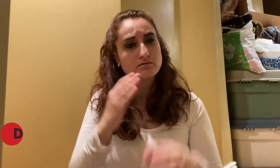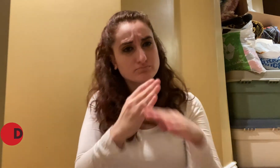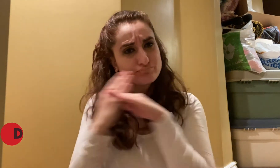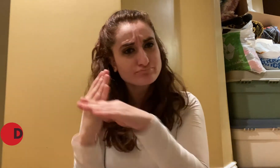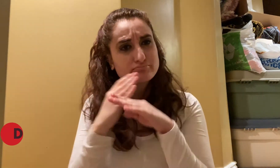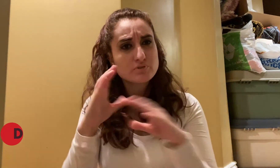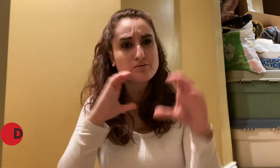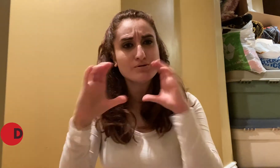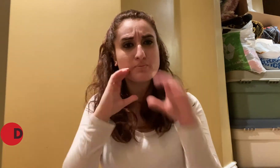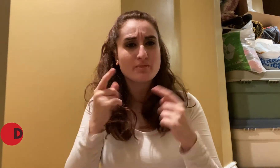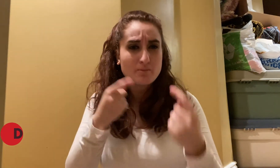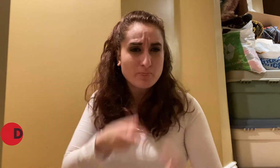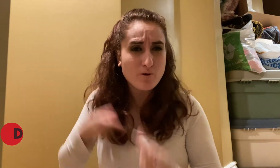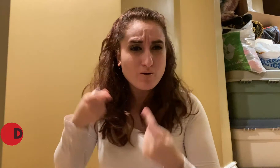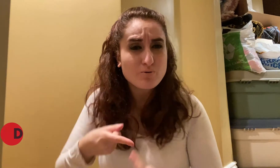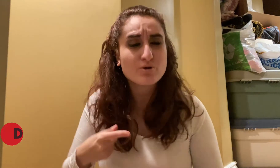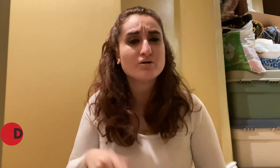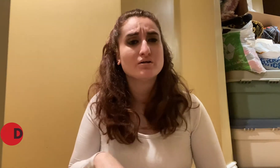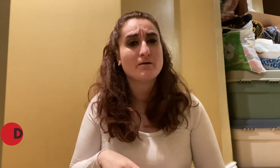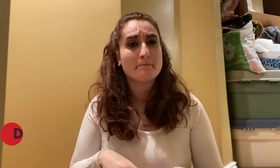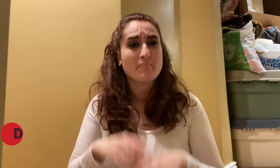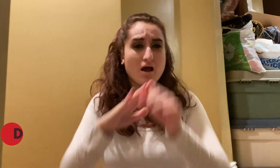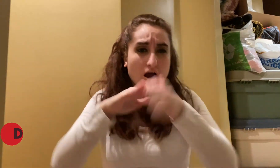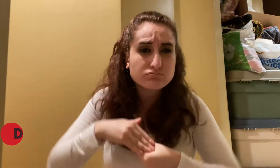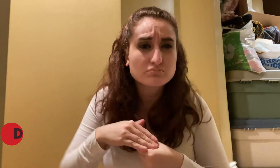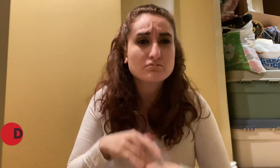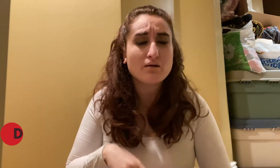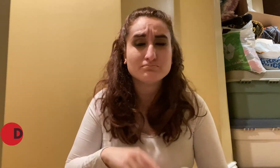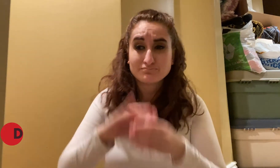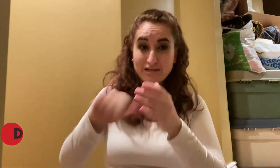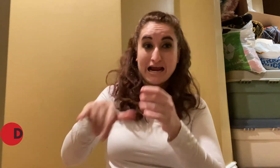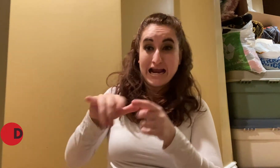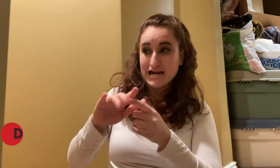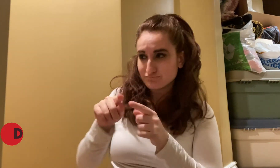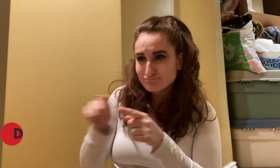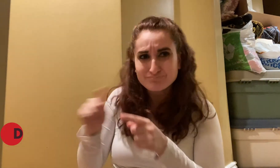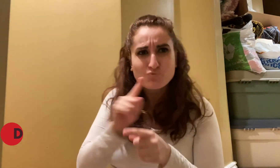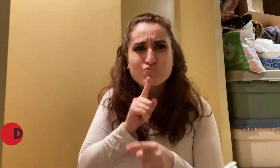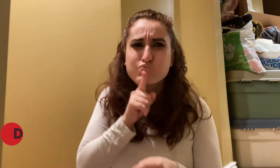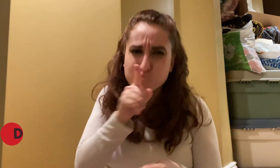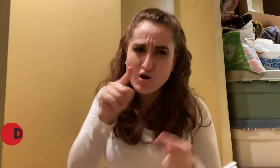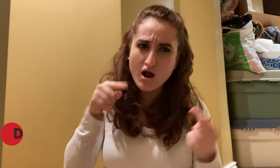Everyday barriers that I experience in daily life, struggling with communication... and oppression which has been really